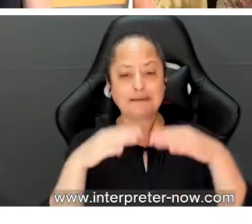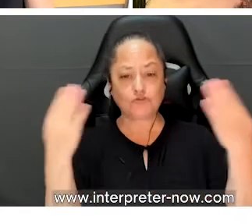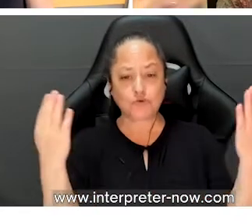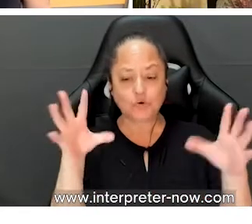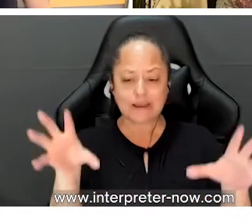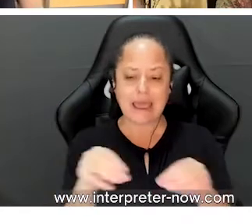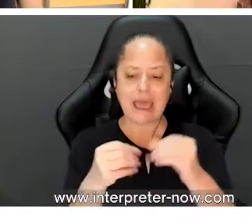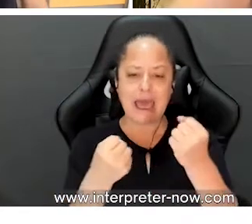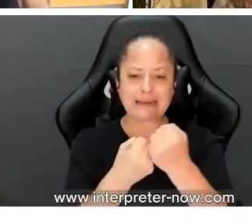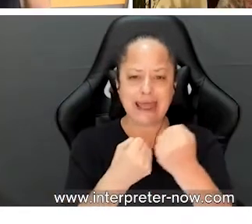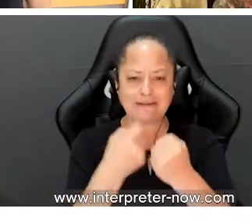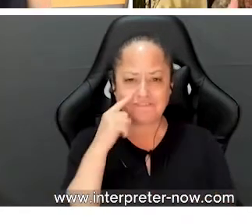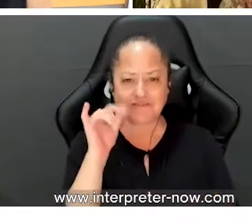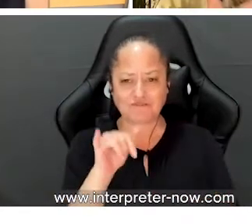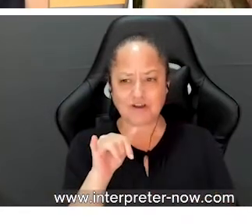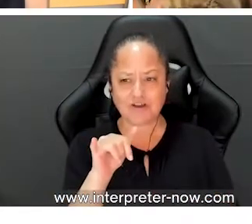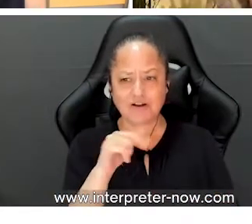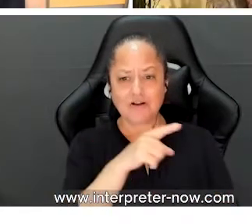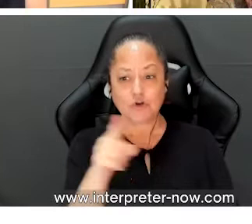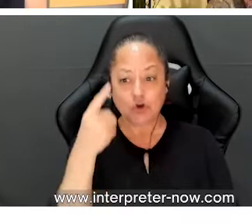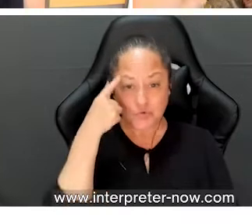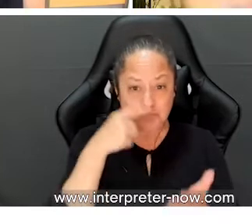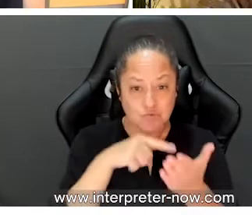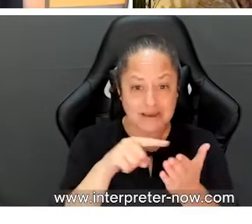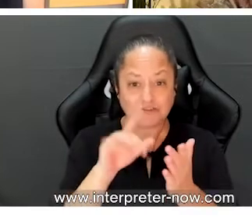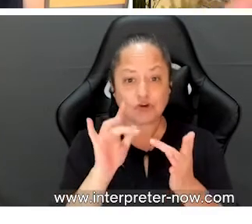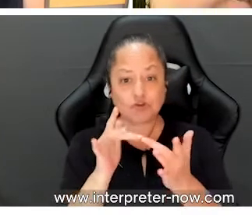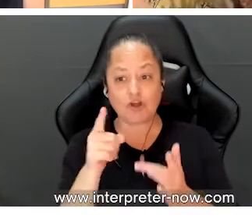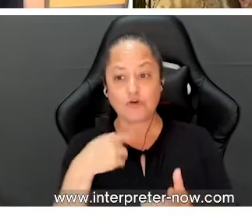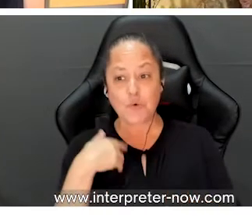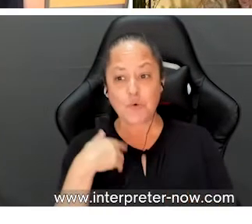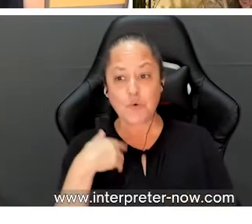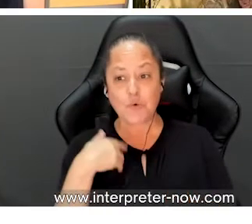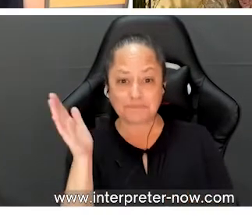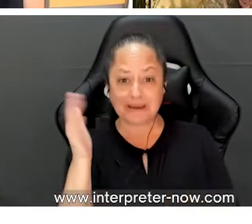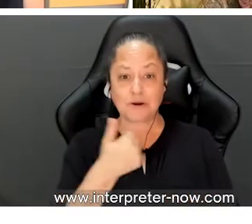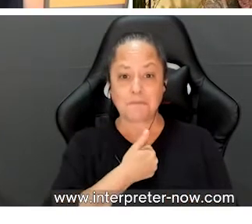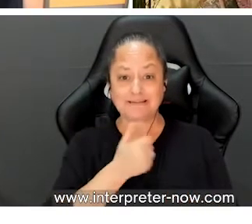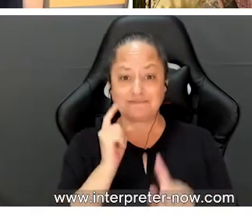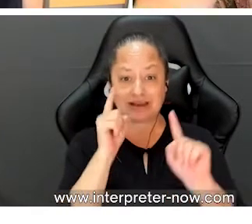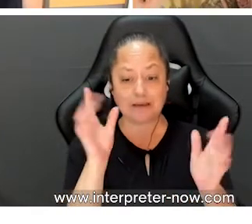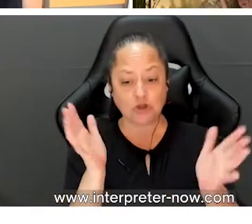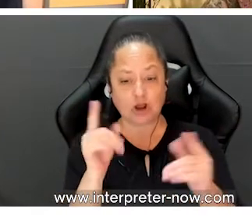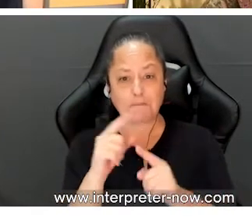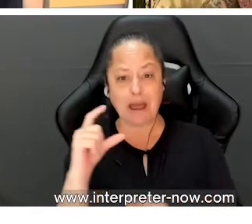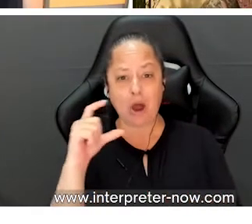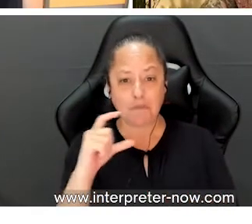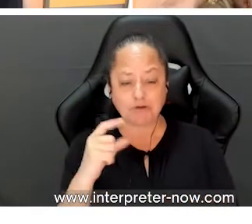online, or you have a speaker, myself coming to talk about Muslims, you have a Jewish person coming to talk about Judaism and what Jews want.